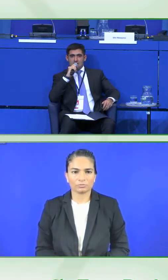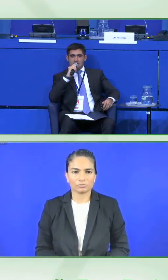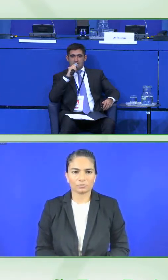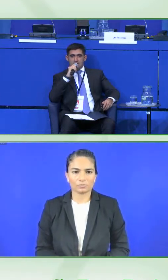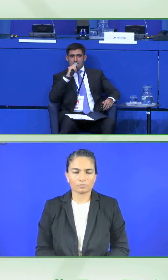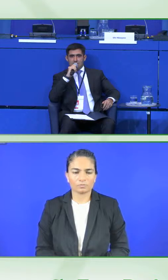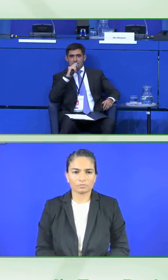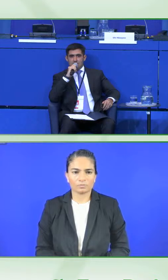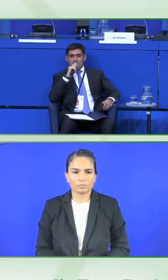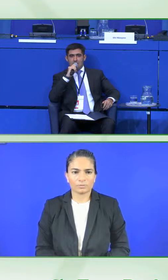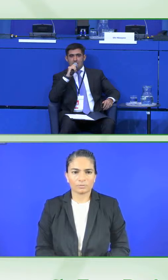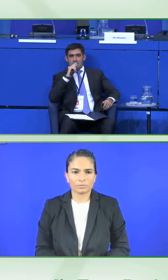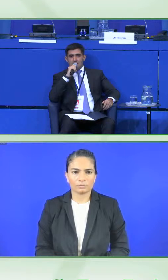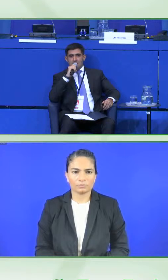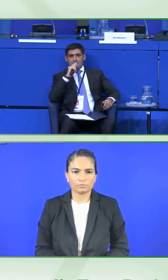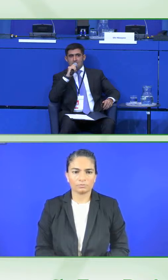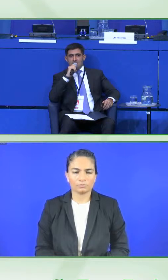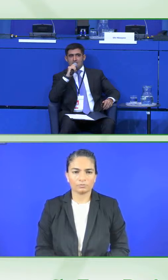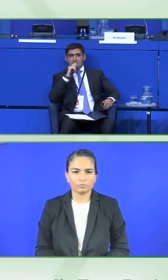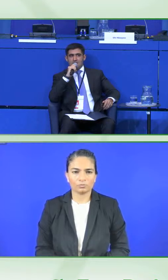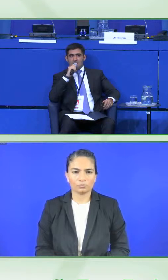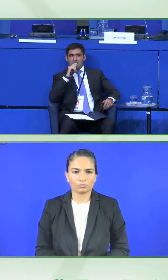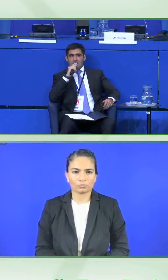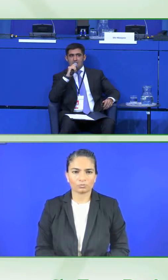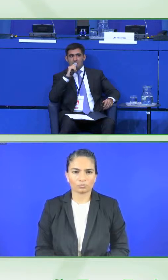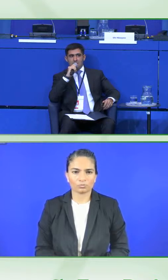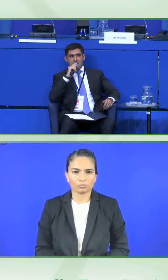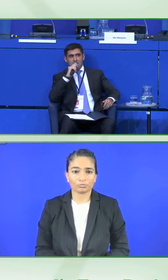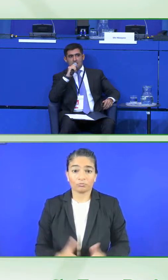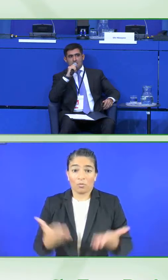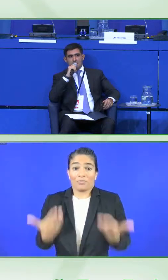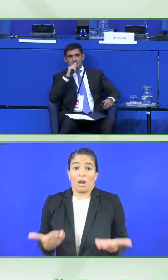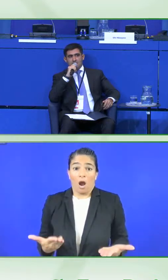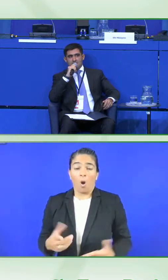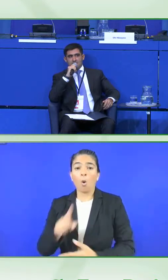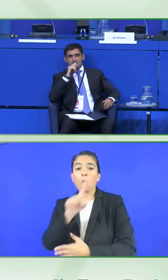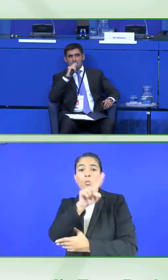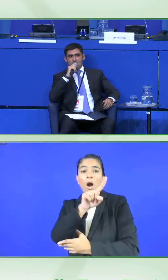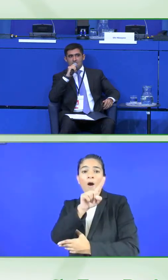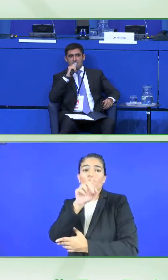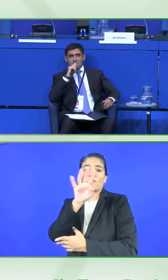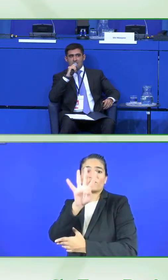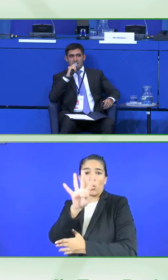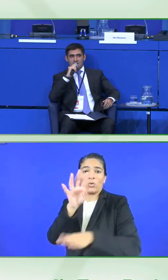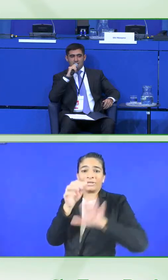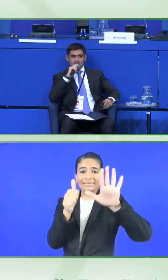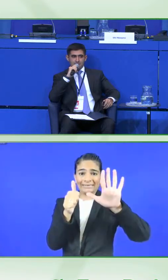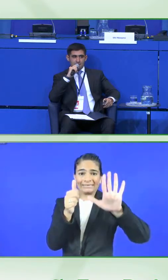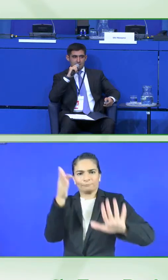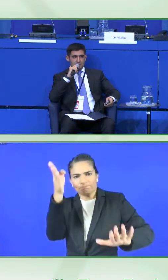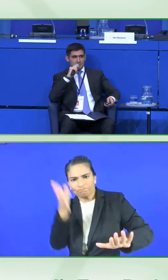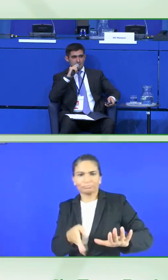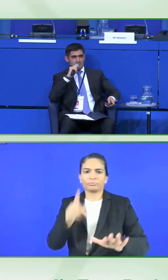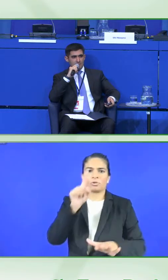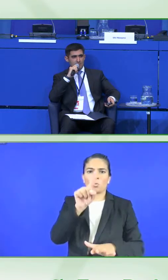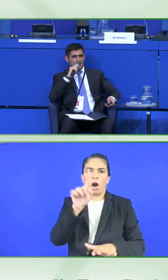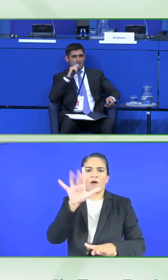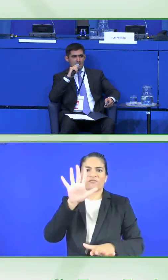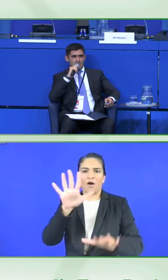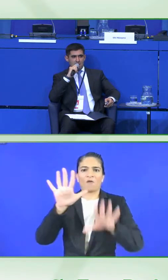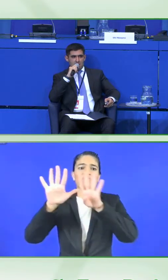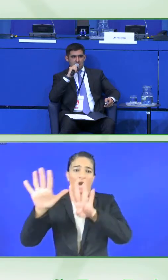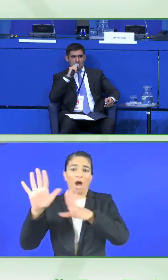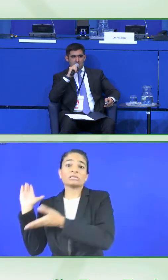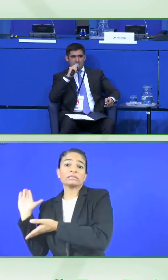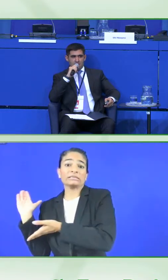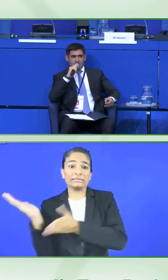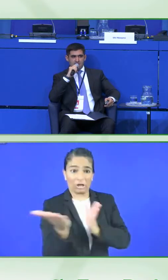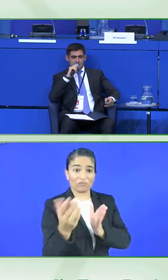from Azerbaijan, and another from Ukraine, of whom, both have made fantastical advancements